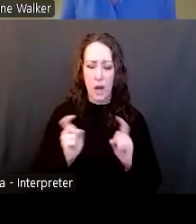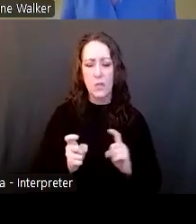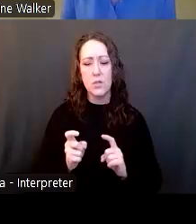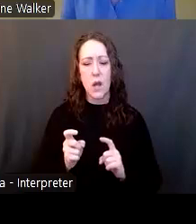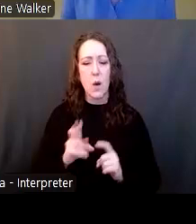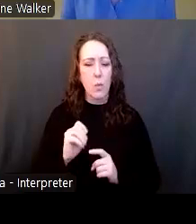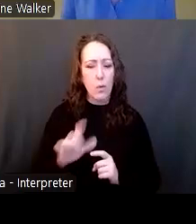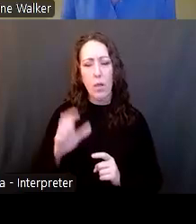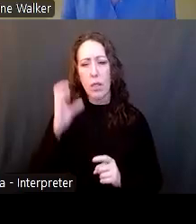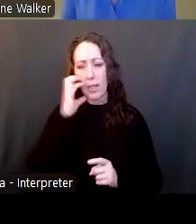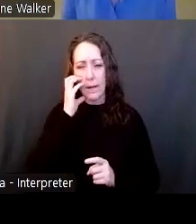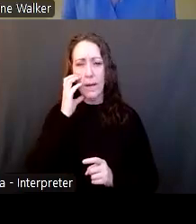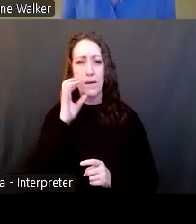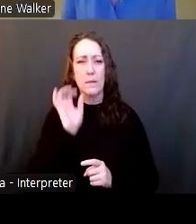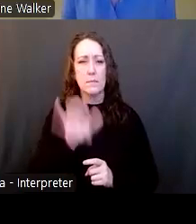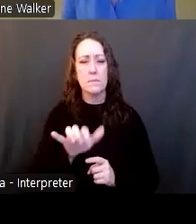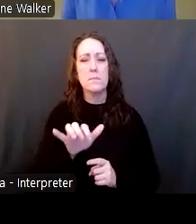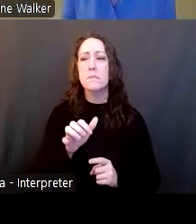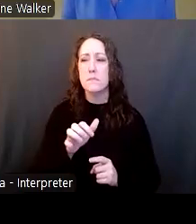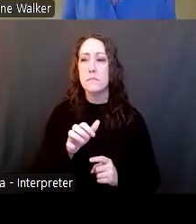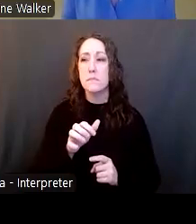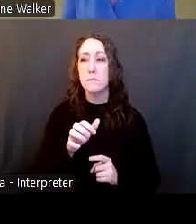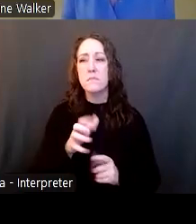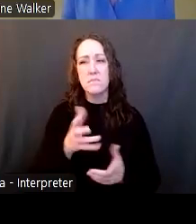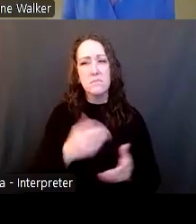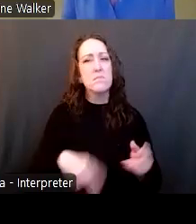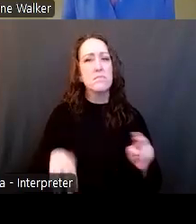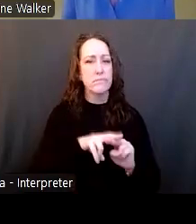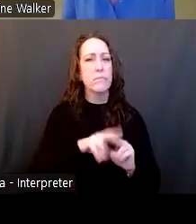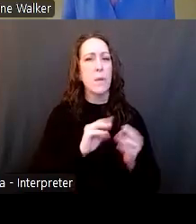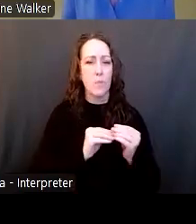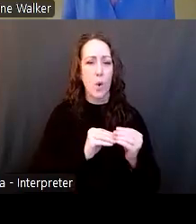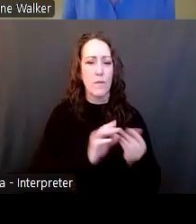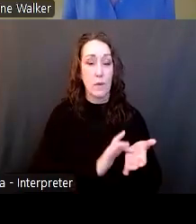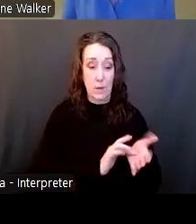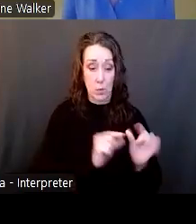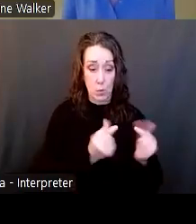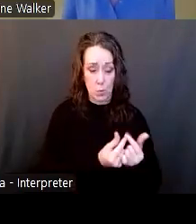found that they they were somewhat greater in the medicated group but didn't differ